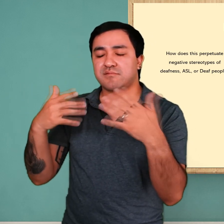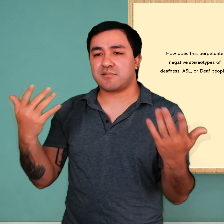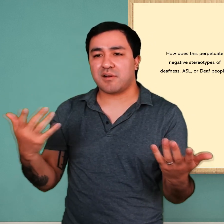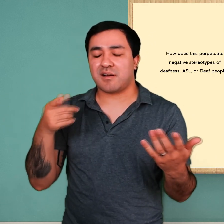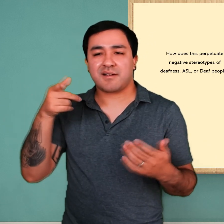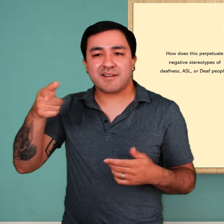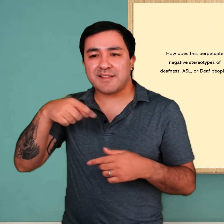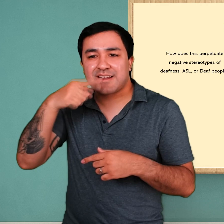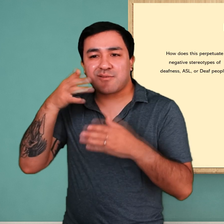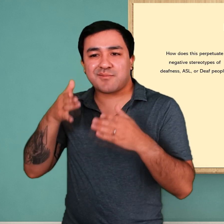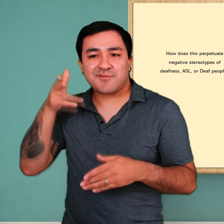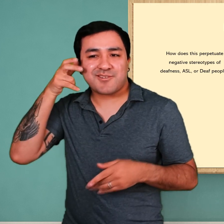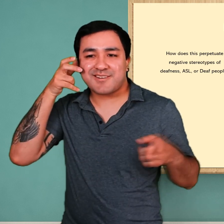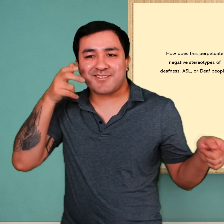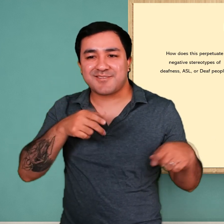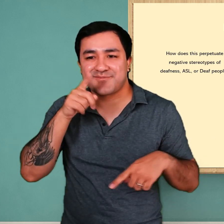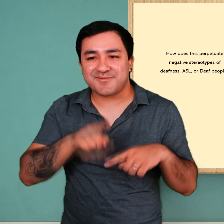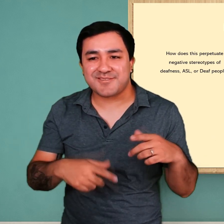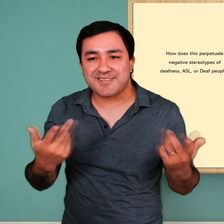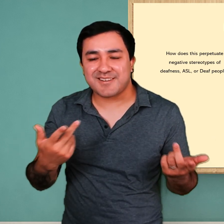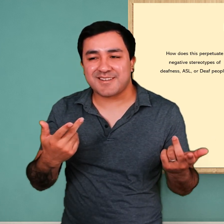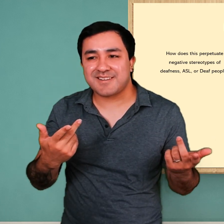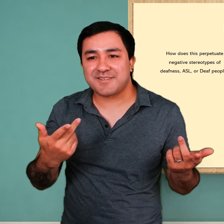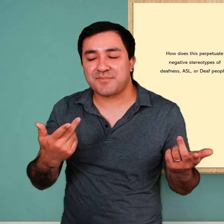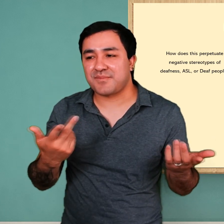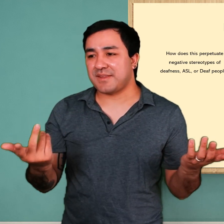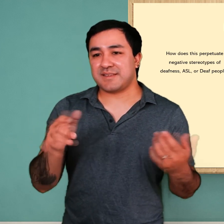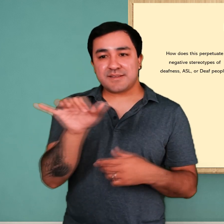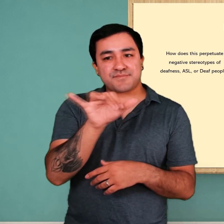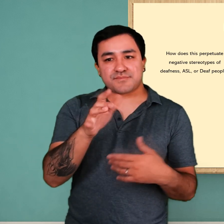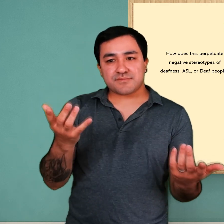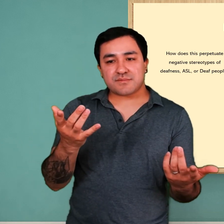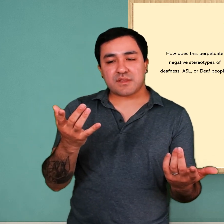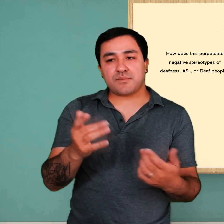Hearing people listen to loud music, sound does not easily travel through walls.